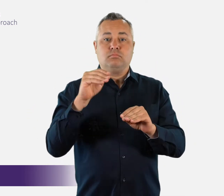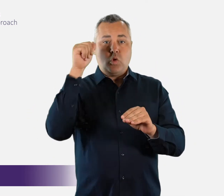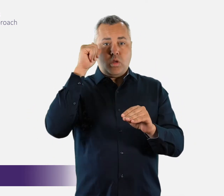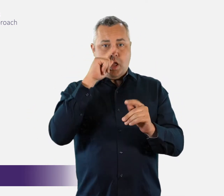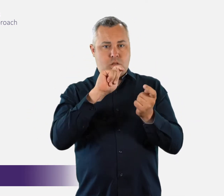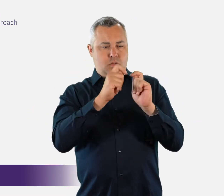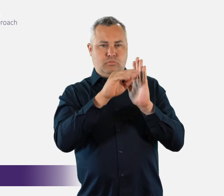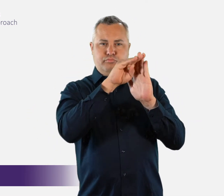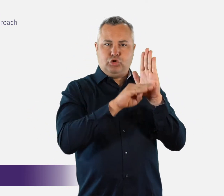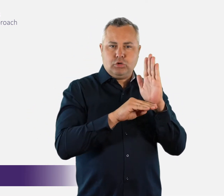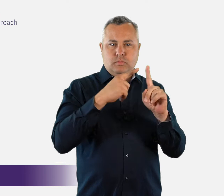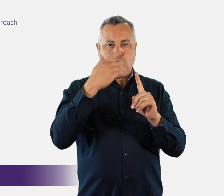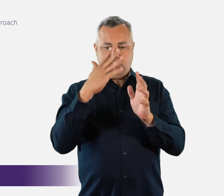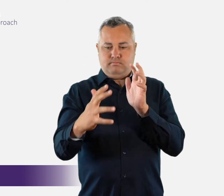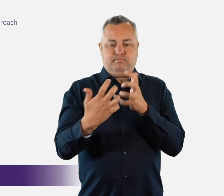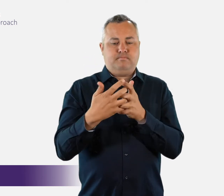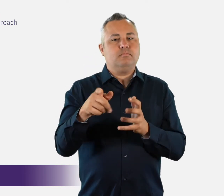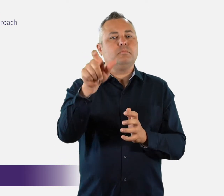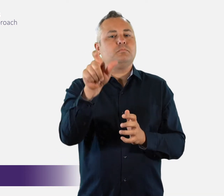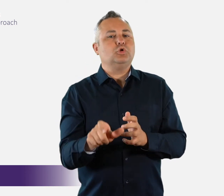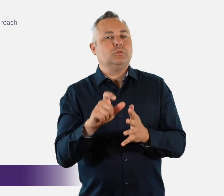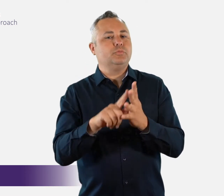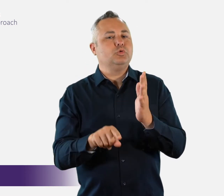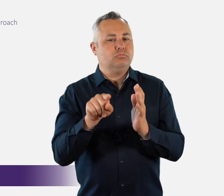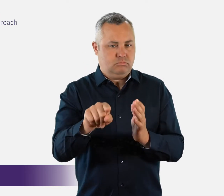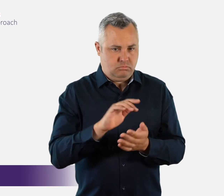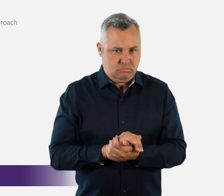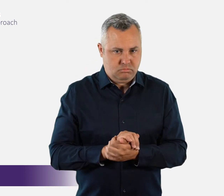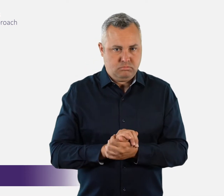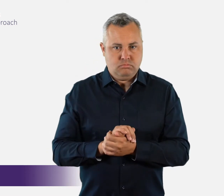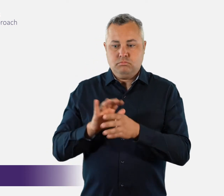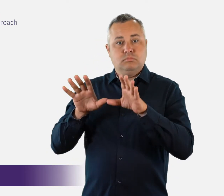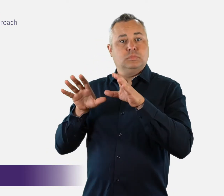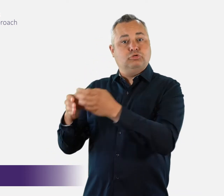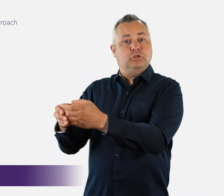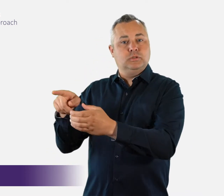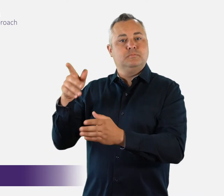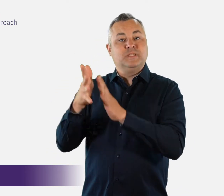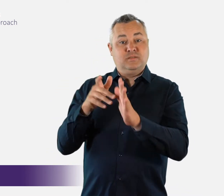with the understanding that they can adjust to the standardized requirements of such institutions.’ Segregation occurs -